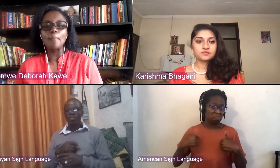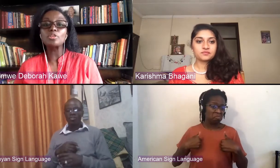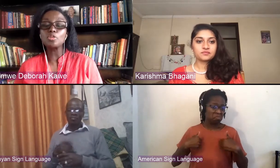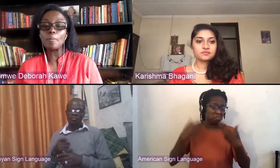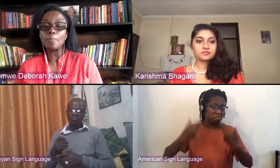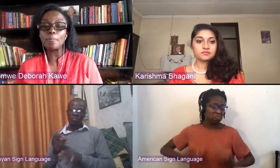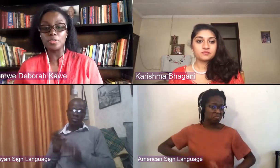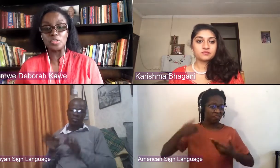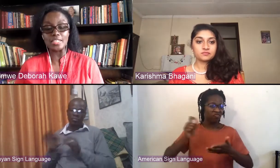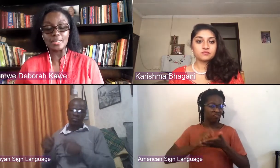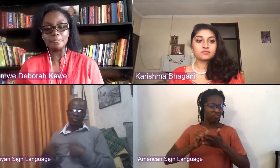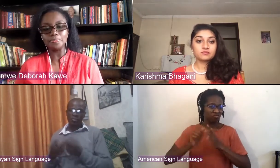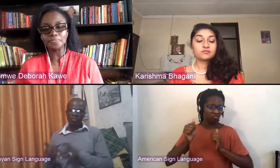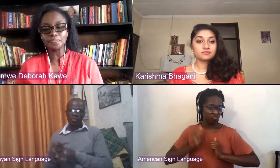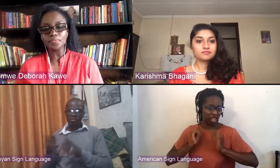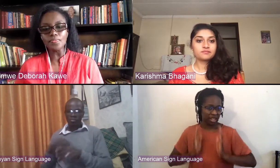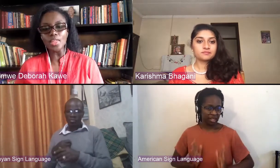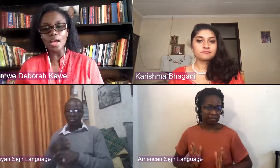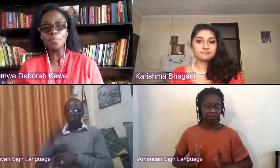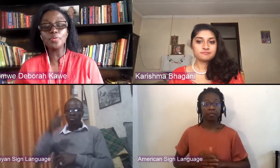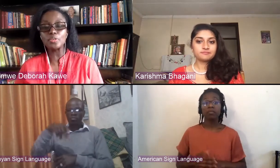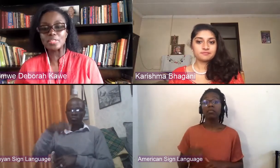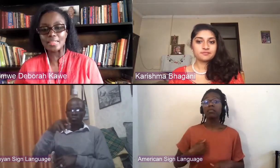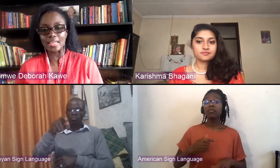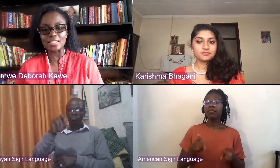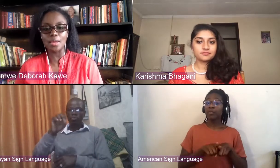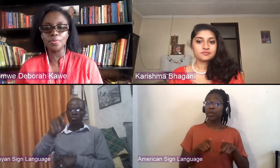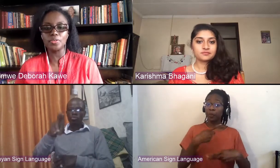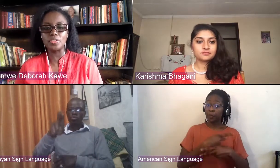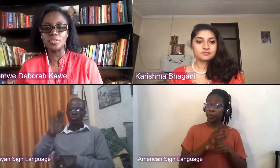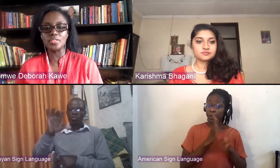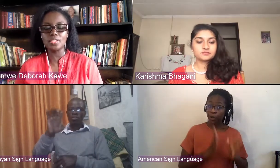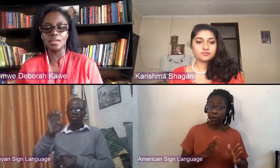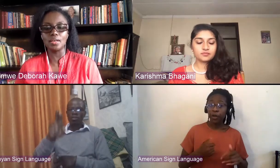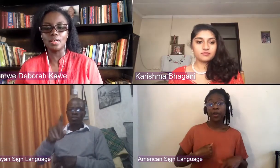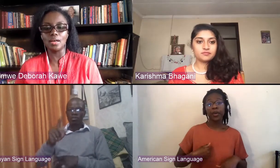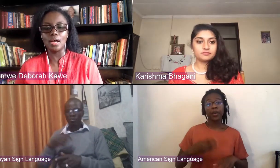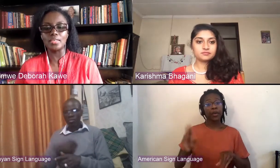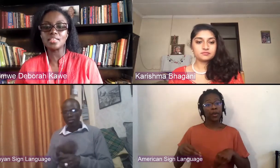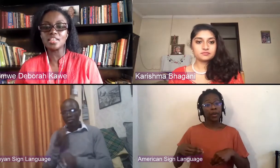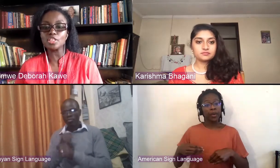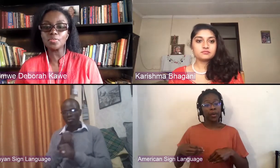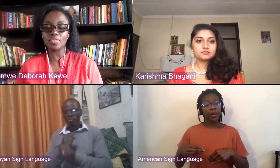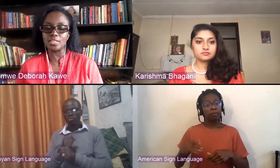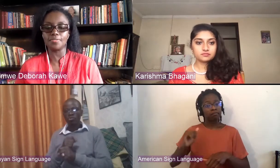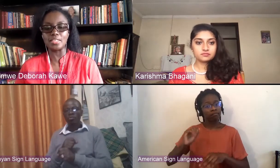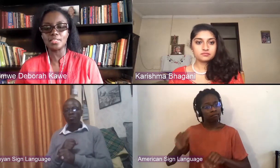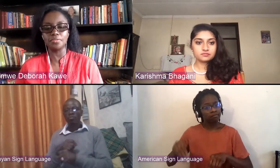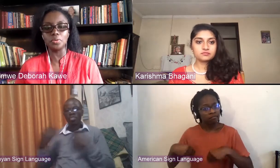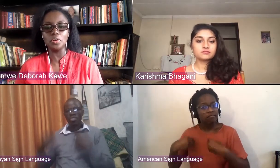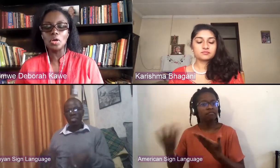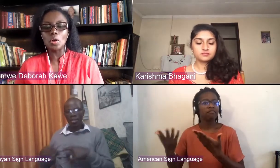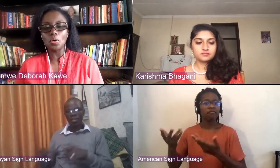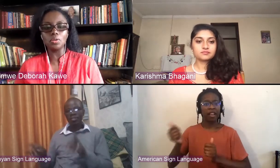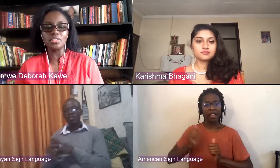I'm also a producer. I produce theater, I produce on international theater festival called